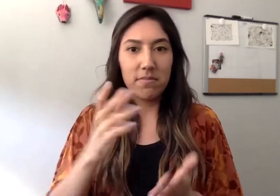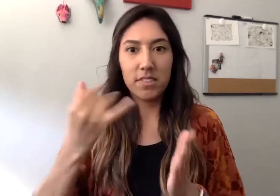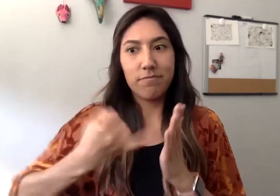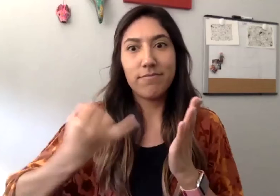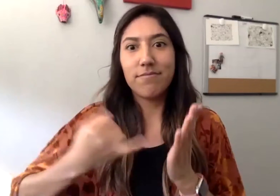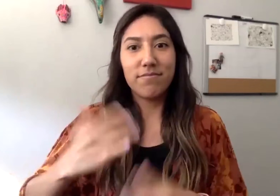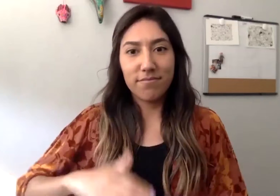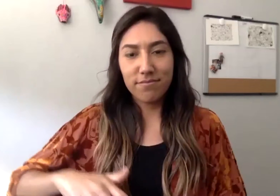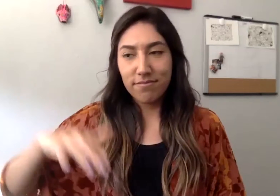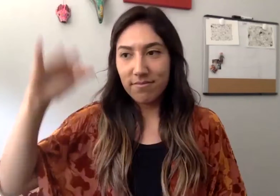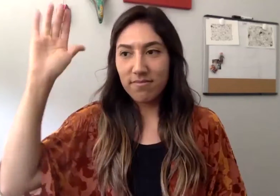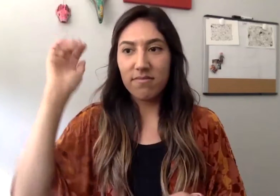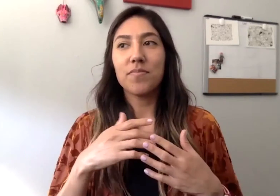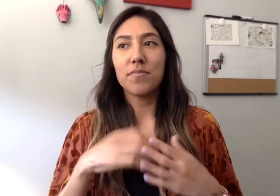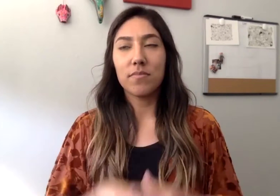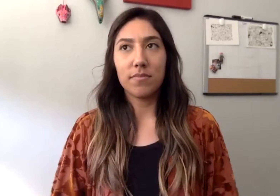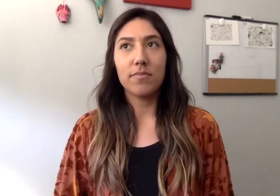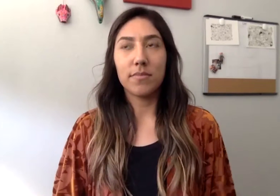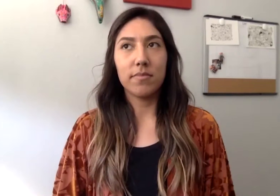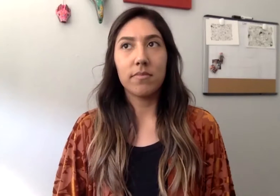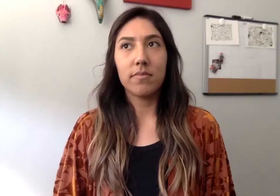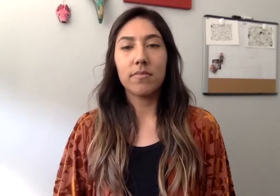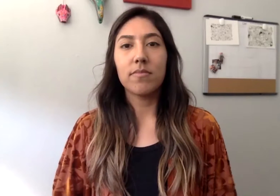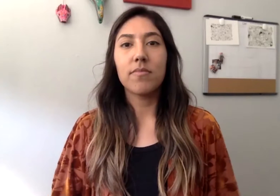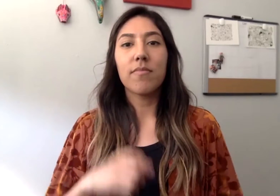I believe this was the moment I fell in love with art and it continued